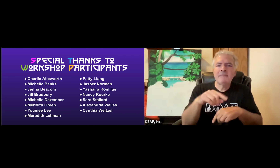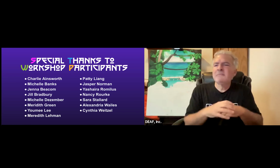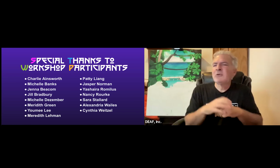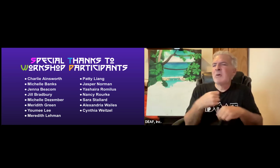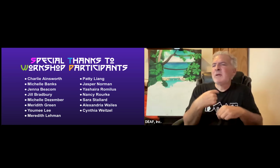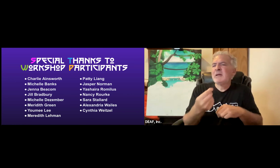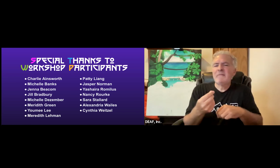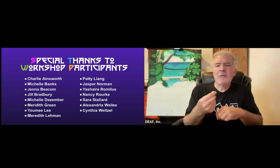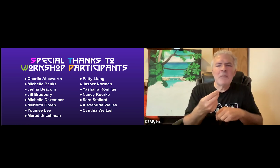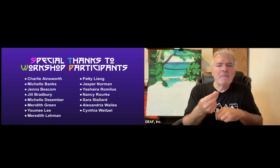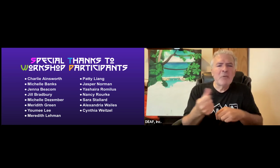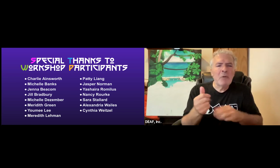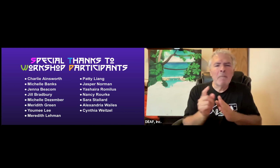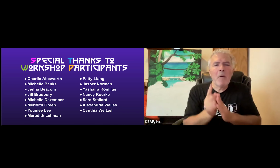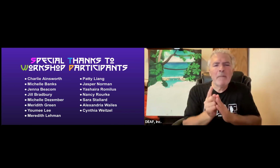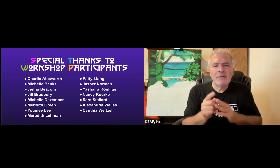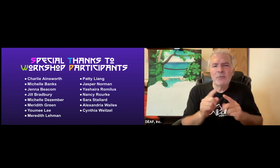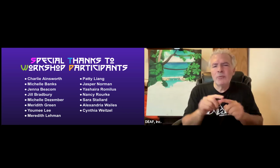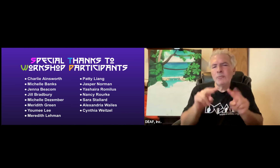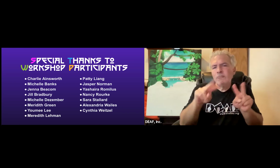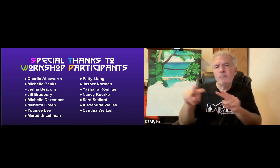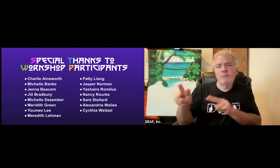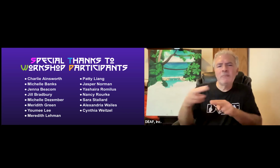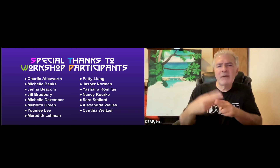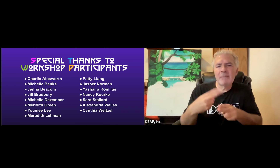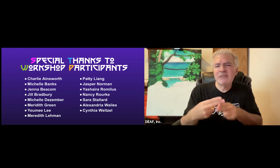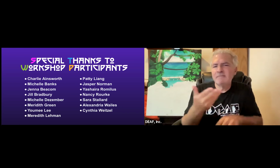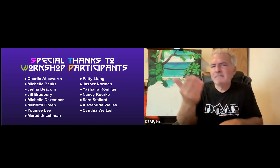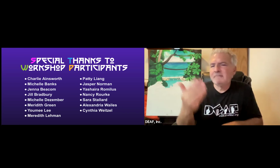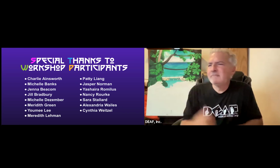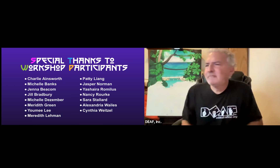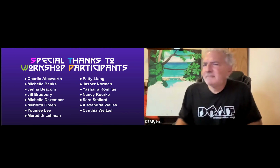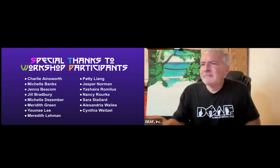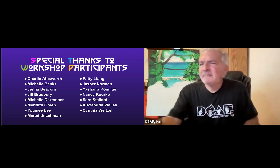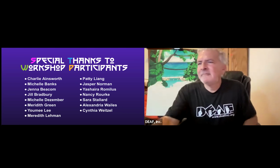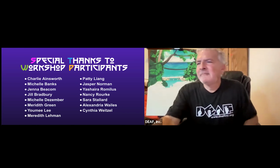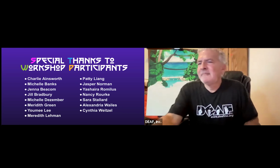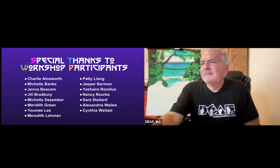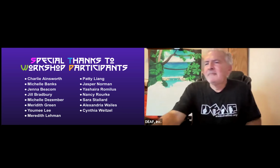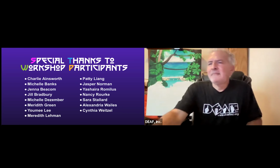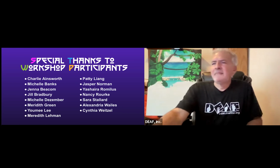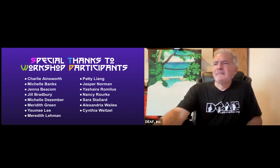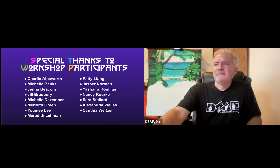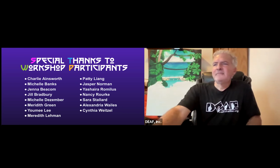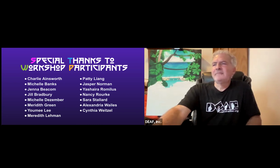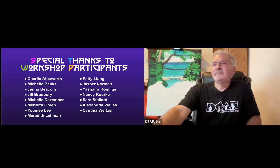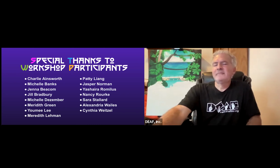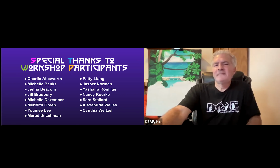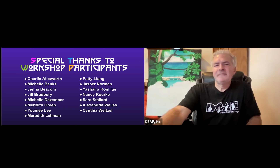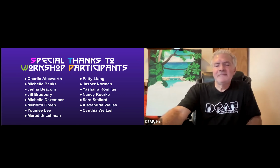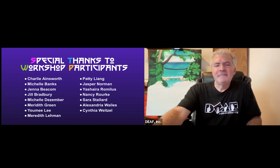Many, many thanks. Now, I want to give you a few moments to look over the names that are displayed.